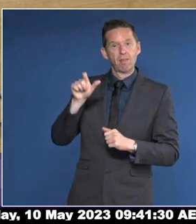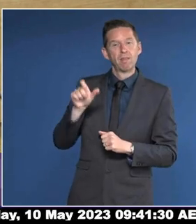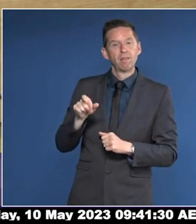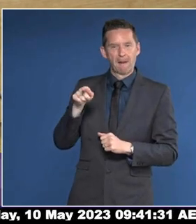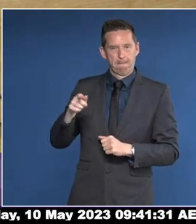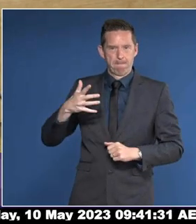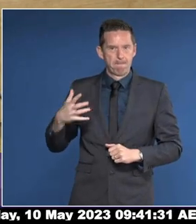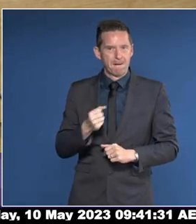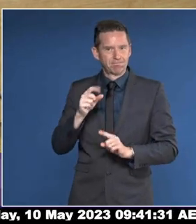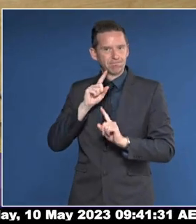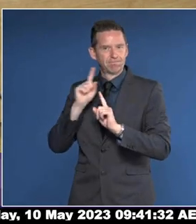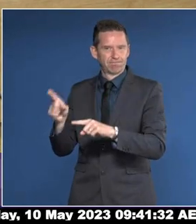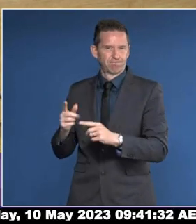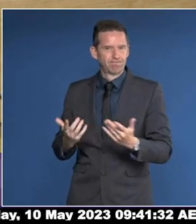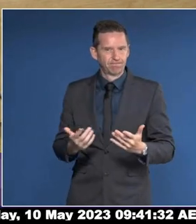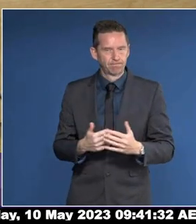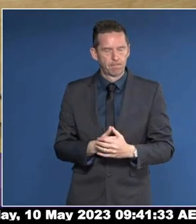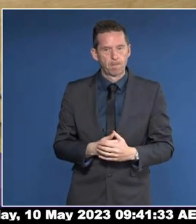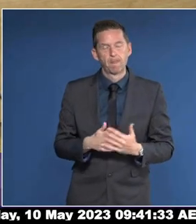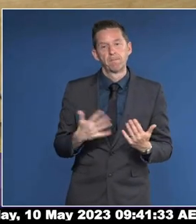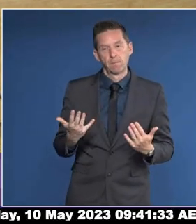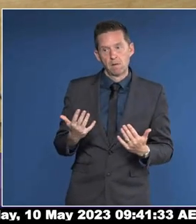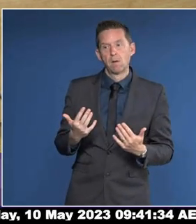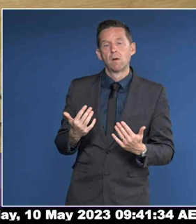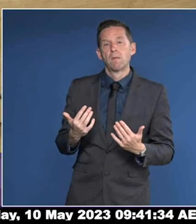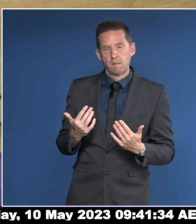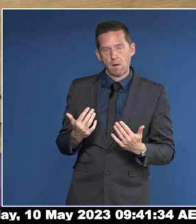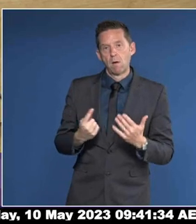So the response to that notification is for the Child Safety officers